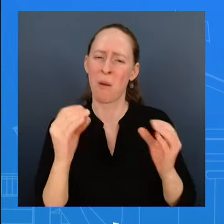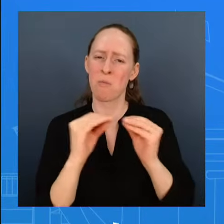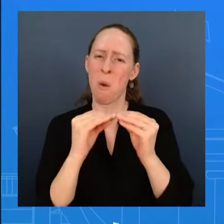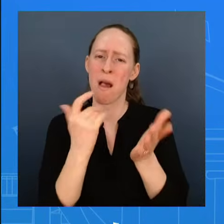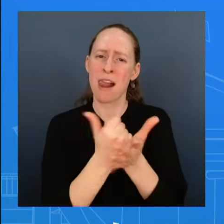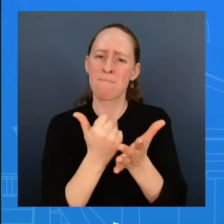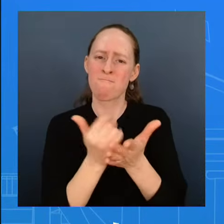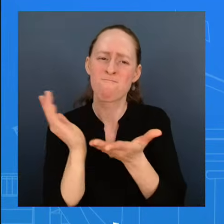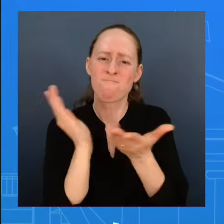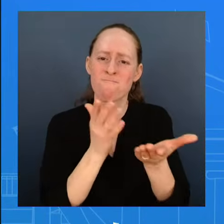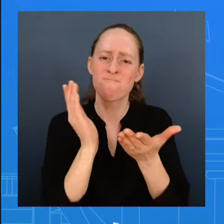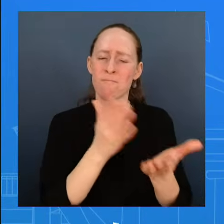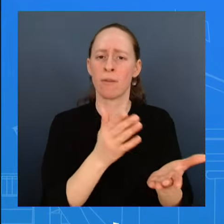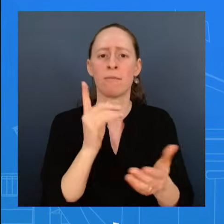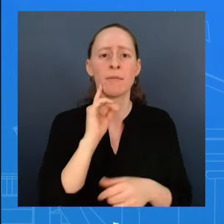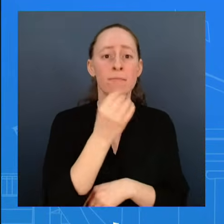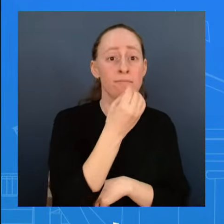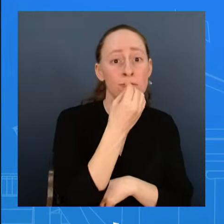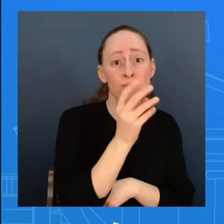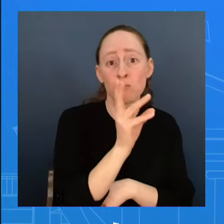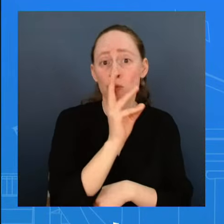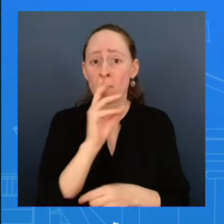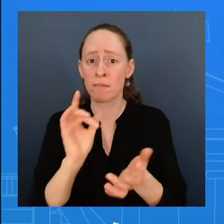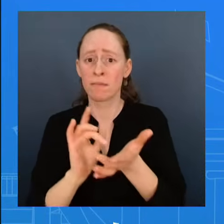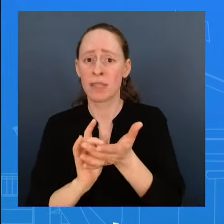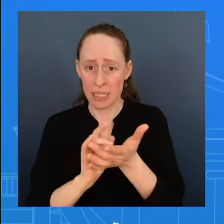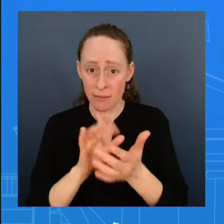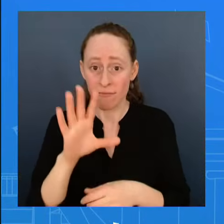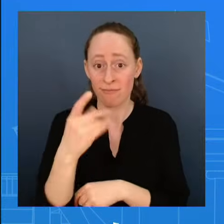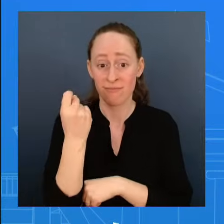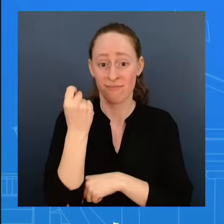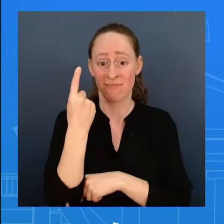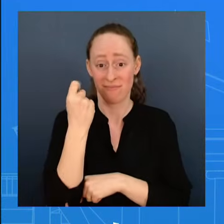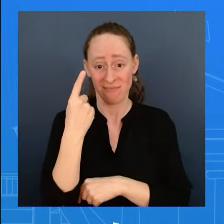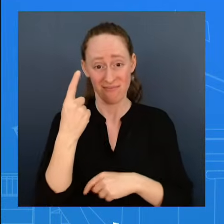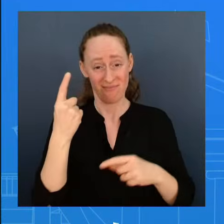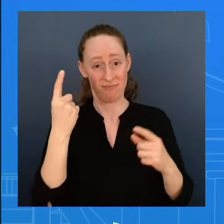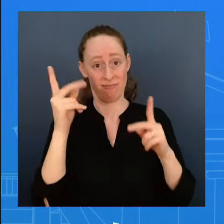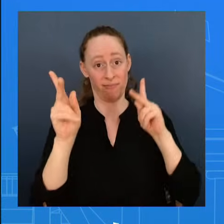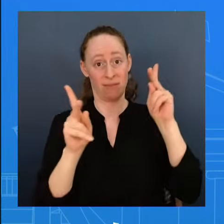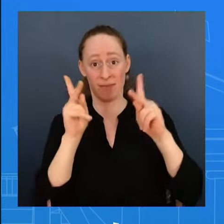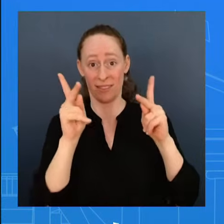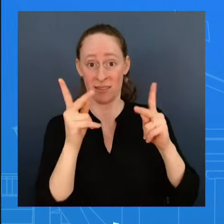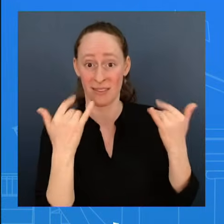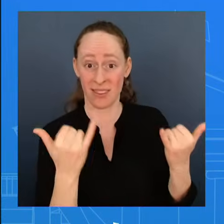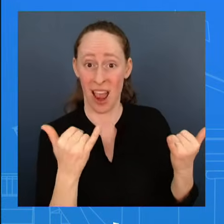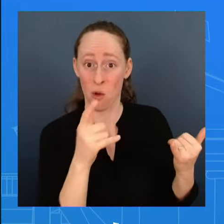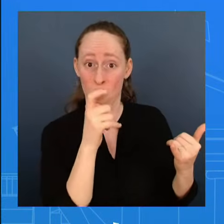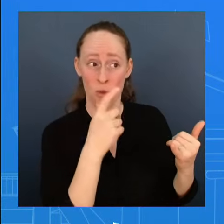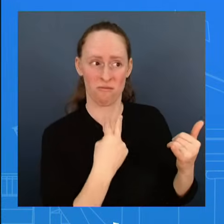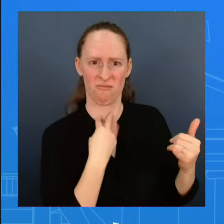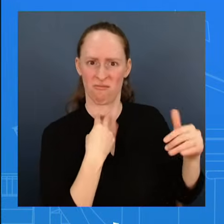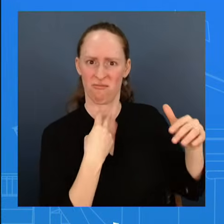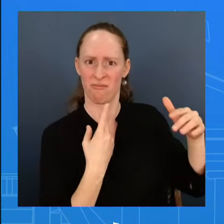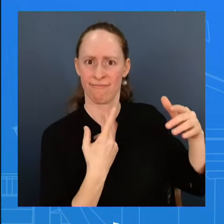That's why this hostage deal is so critical besides, of course, getting the hostages home but also creating an opportunity